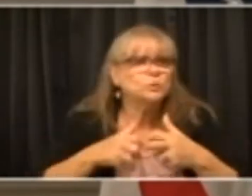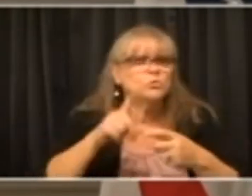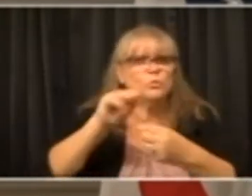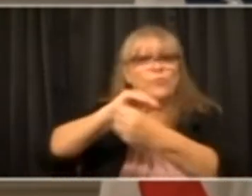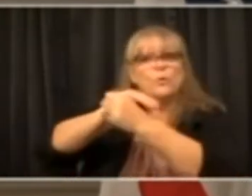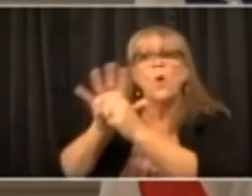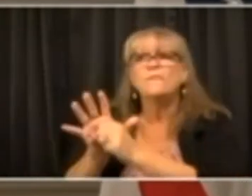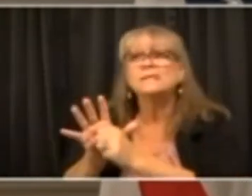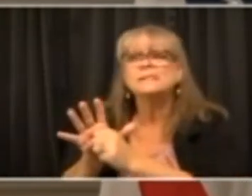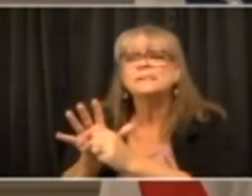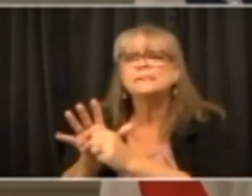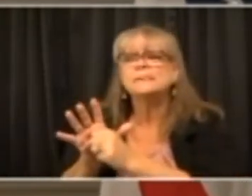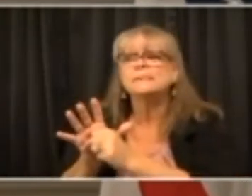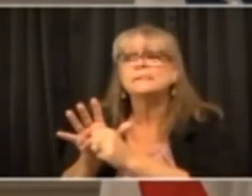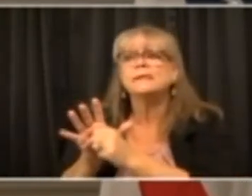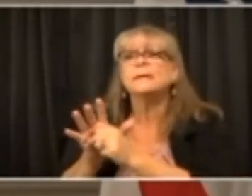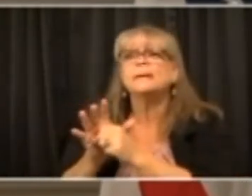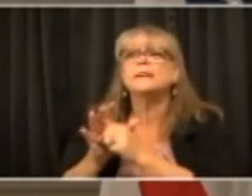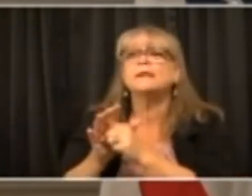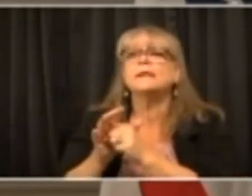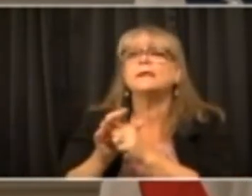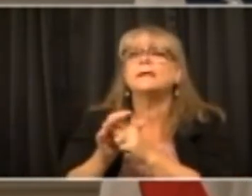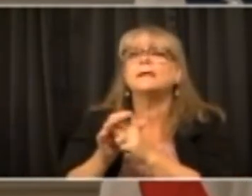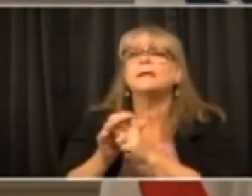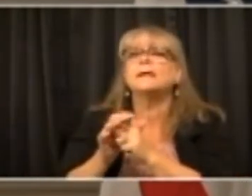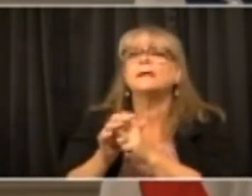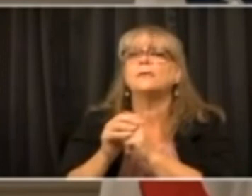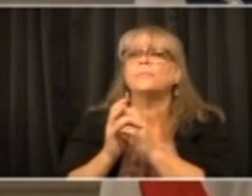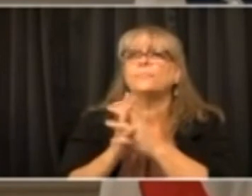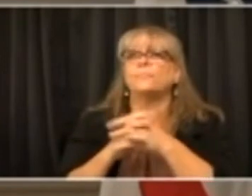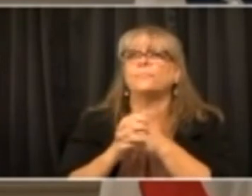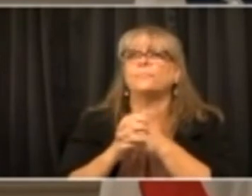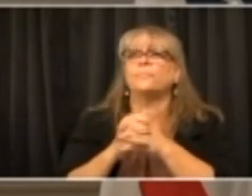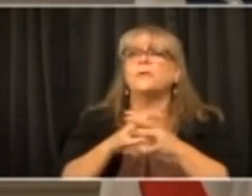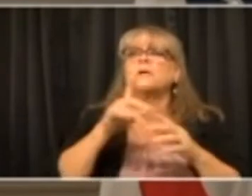there are some symptoms of cova-19 that are not typical of wildfire smoke